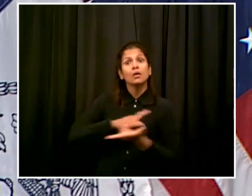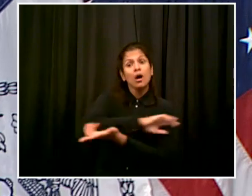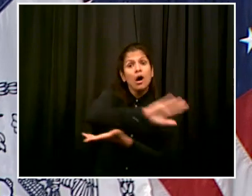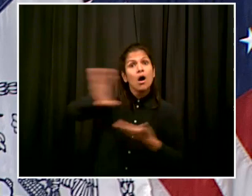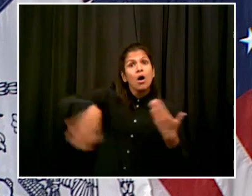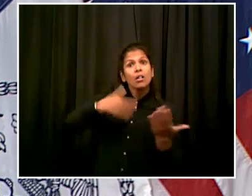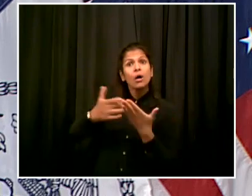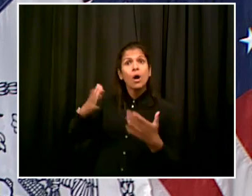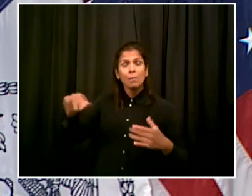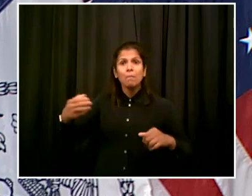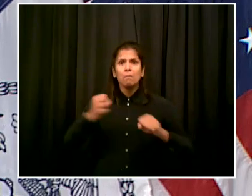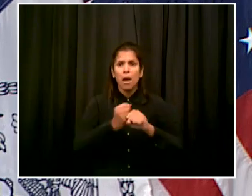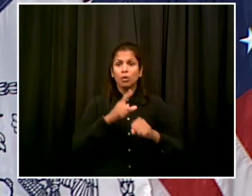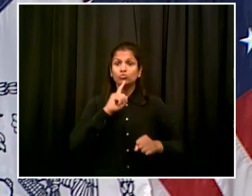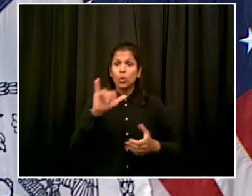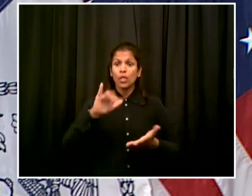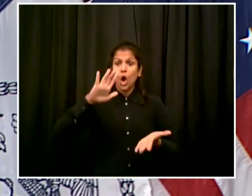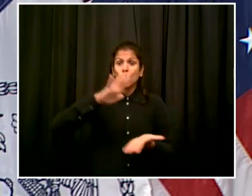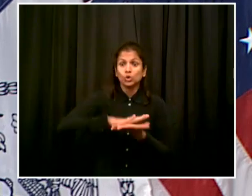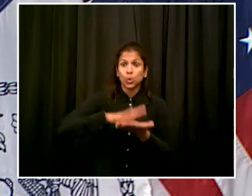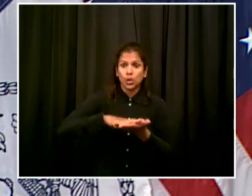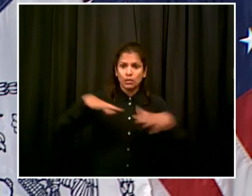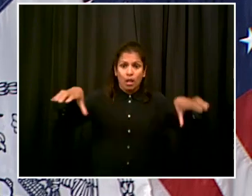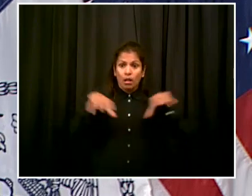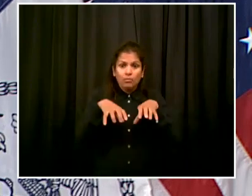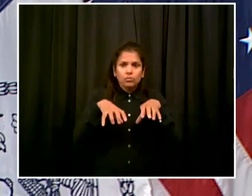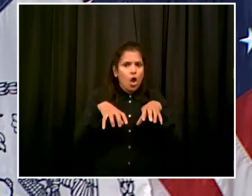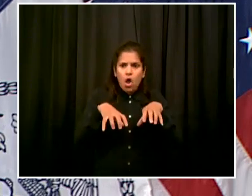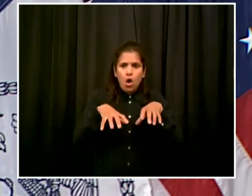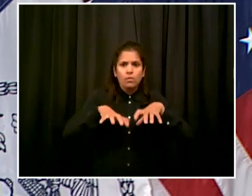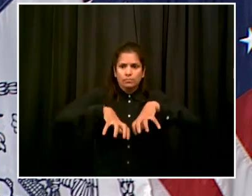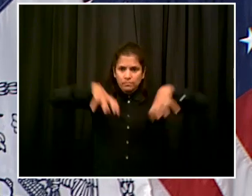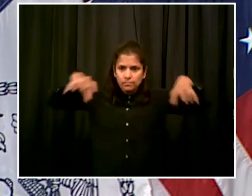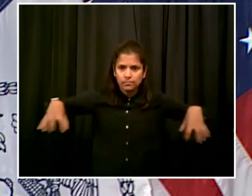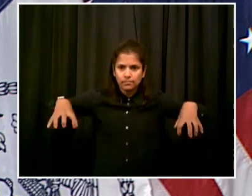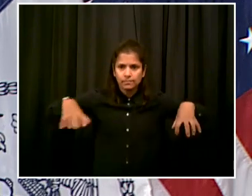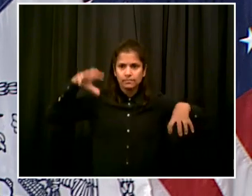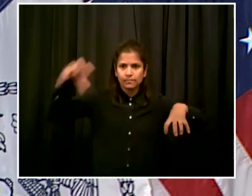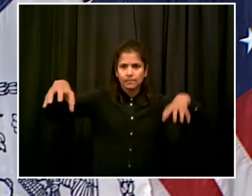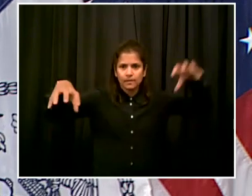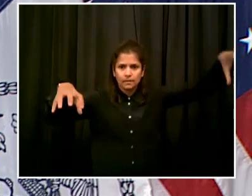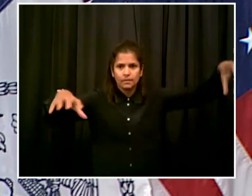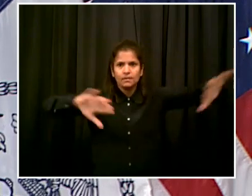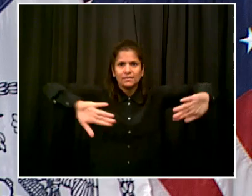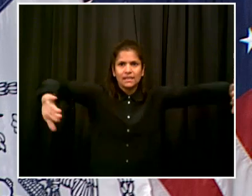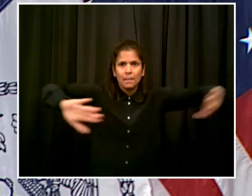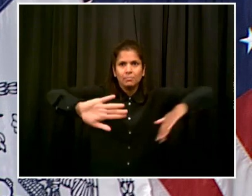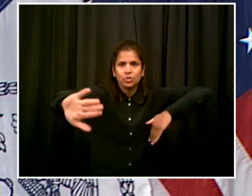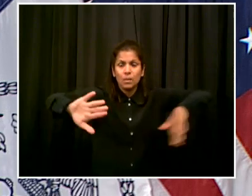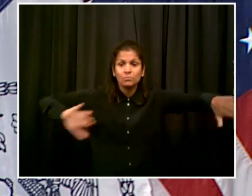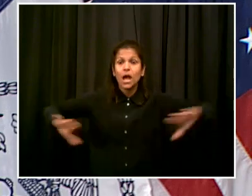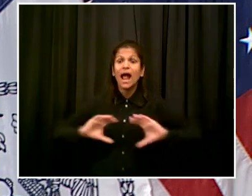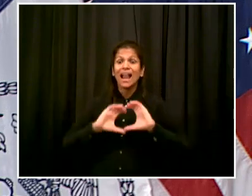DISTANT. EVERY PART OF THE SCHOOL WILL BE SOCIALLY DISTANCED. CLASSROOMS MAY